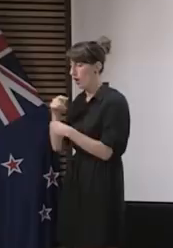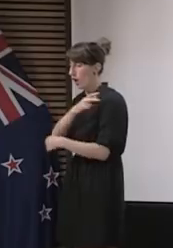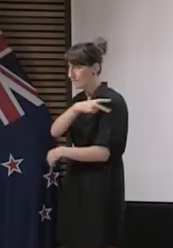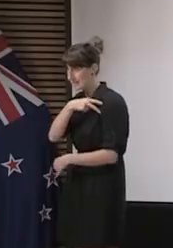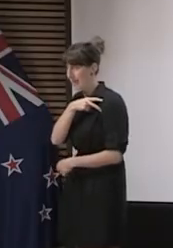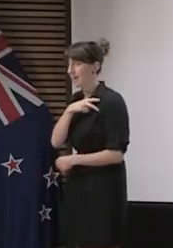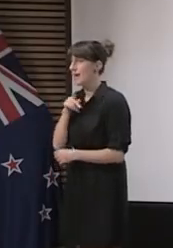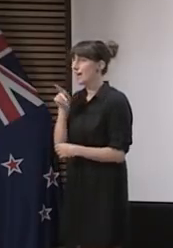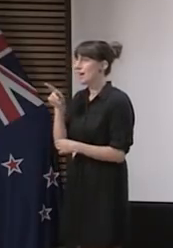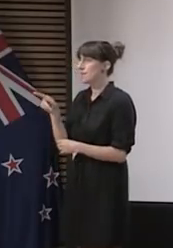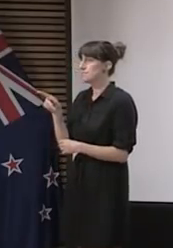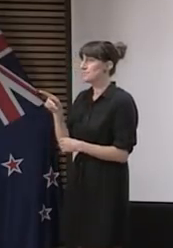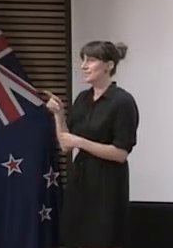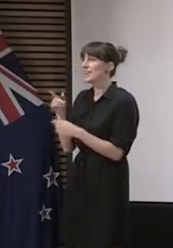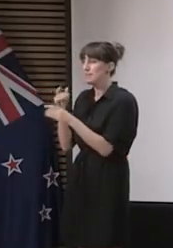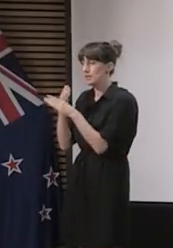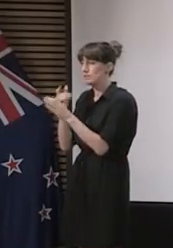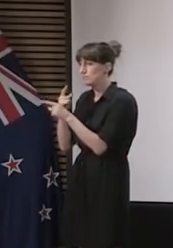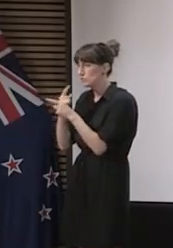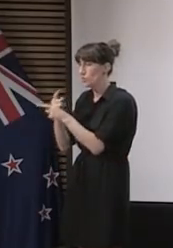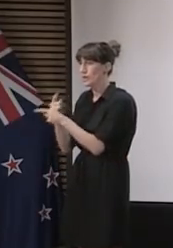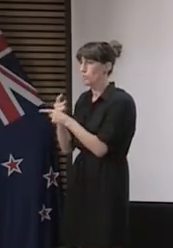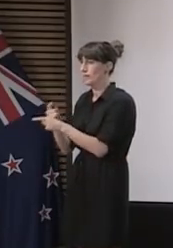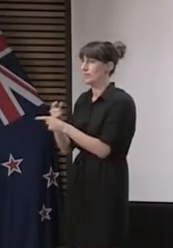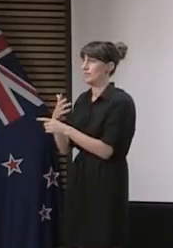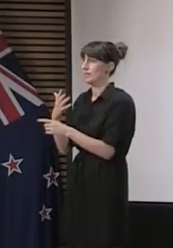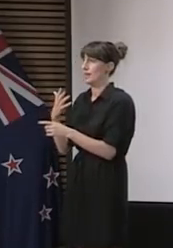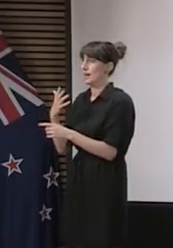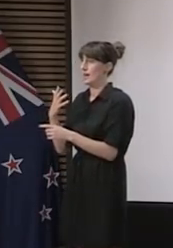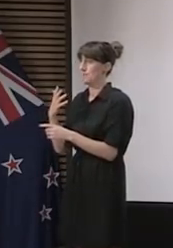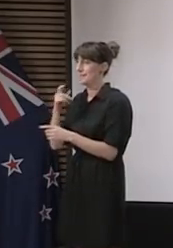the three international destinations they are still flying to which is the western sea board